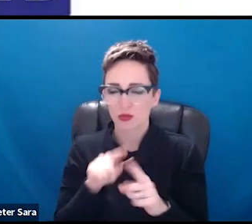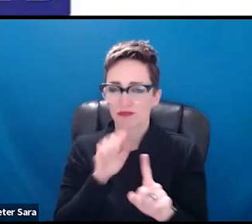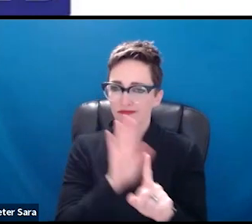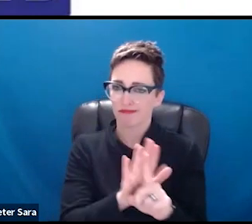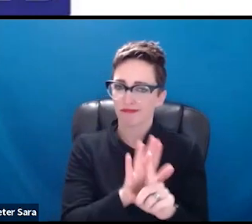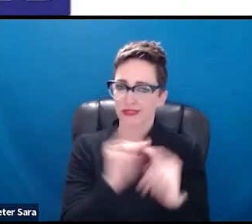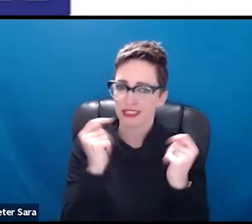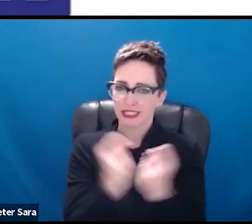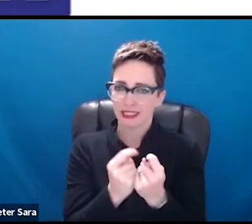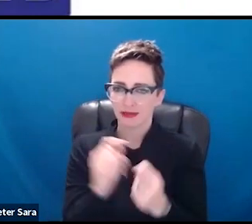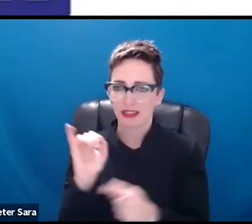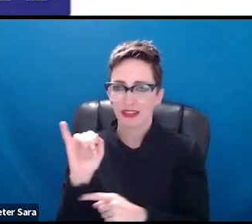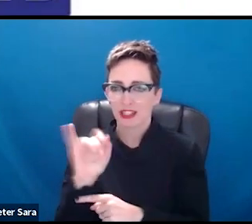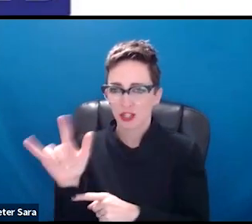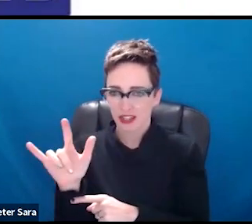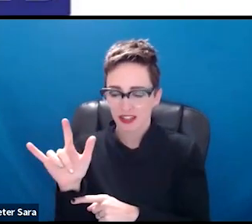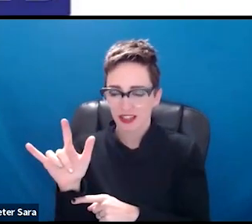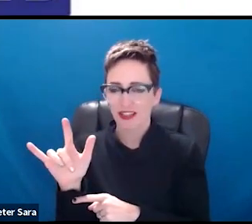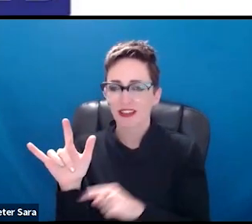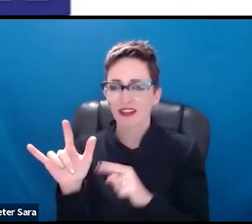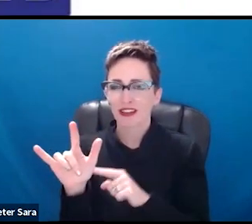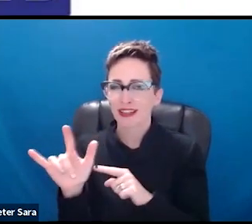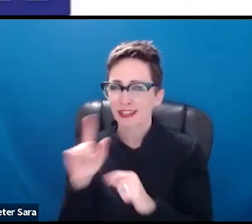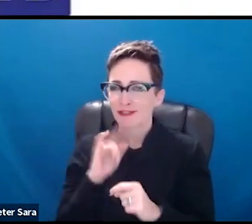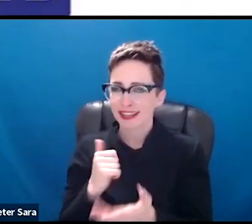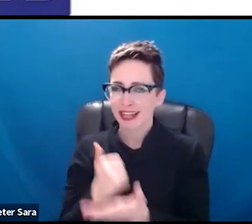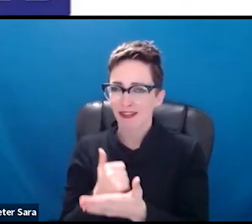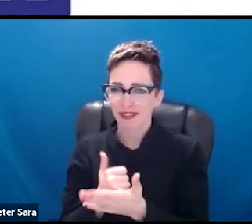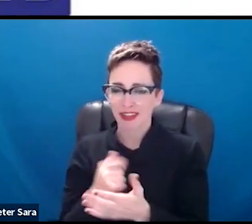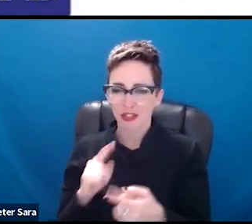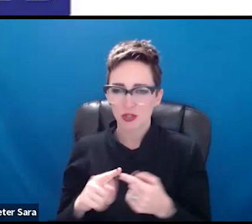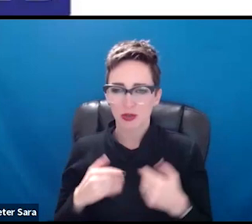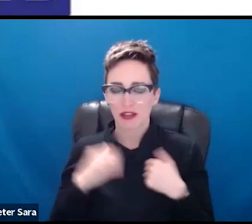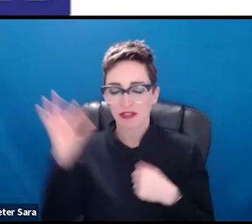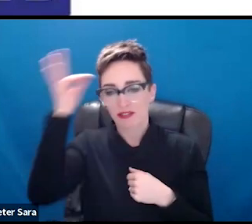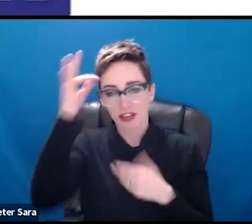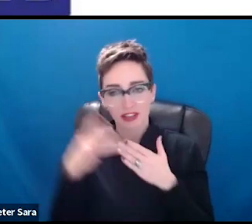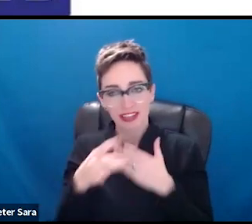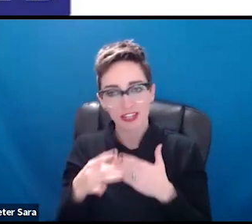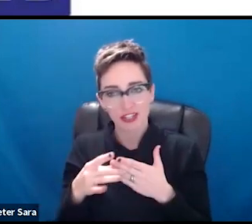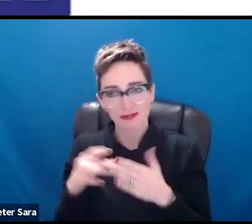Jill, it's been really helpful to have the federal leadership by SAMHSA